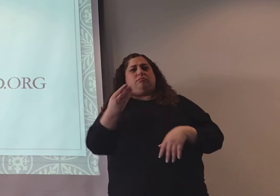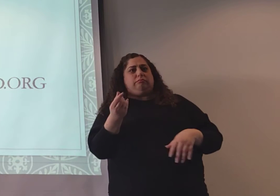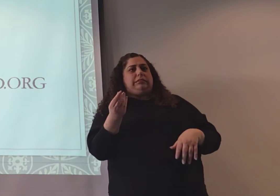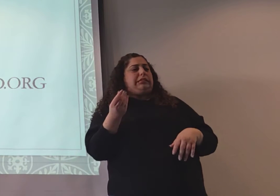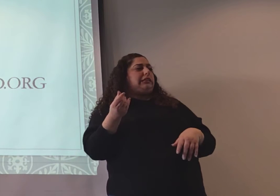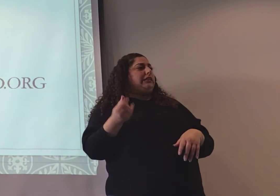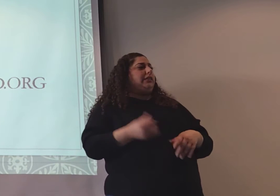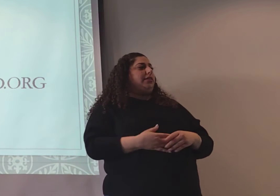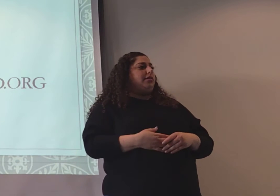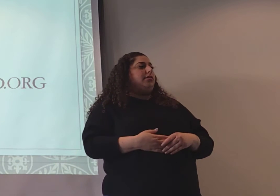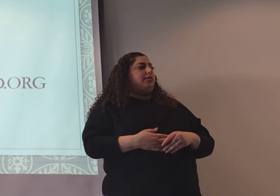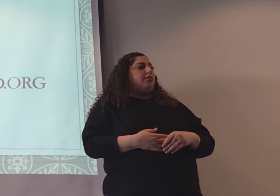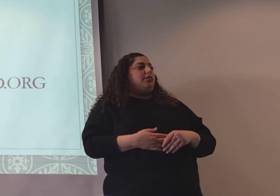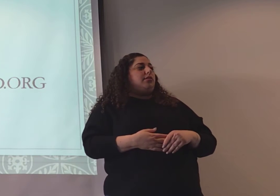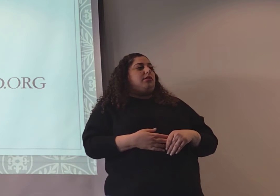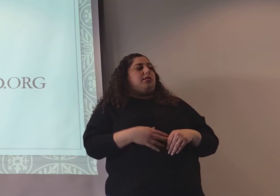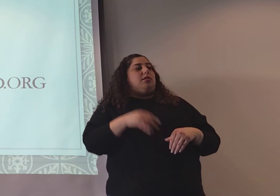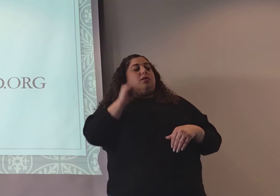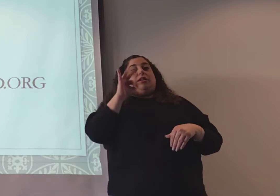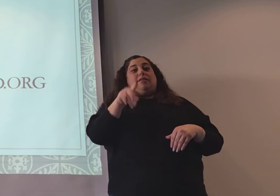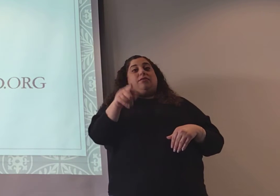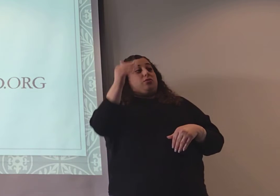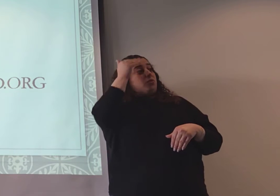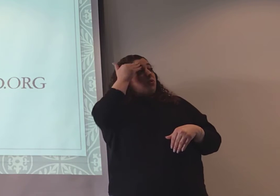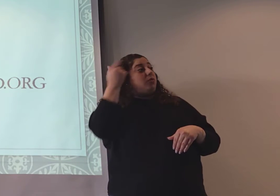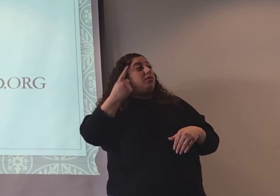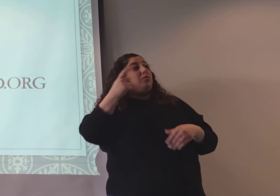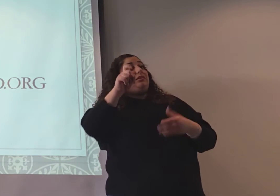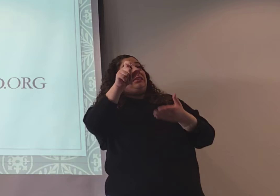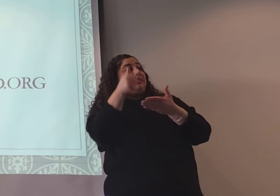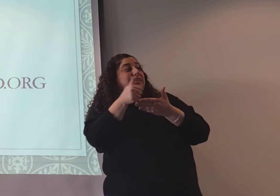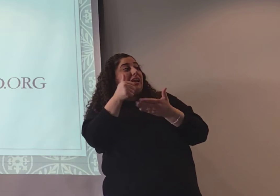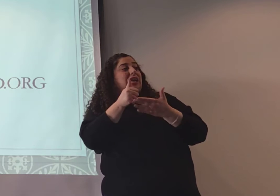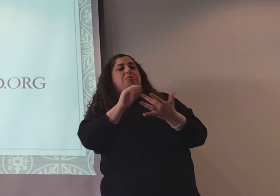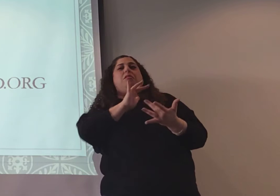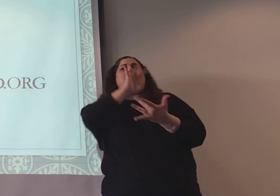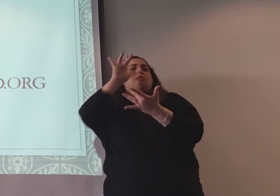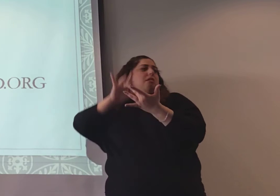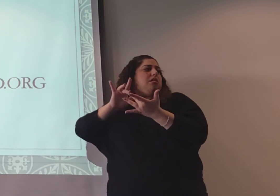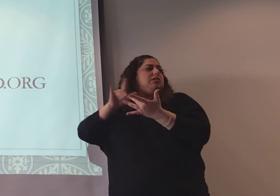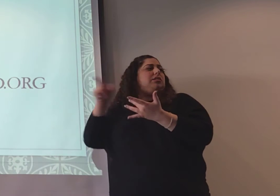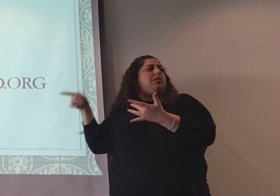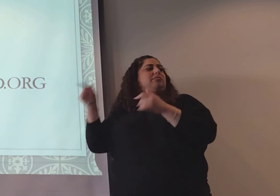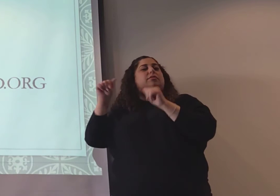Month Away through this website and apply for one month's rent payment to help get you